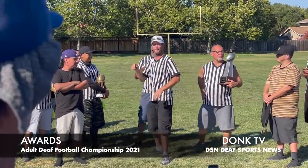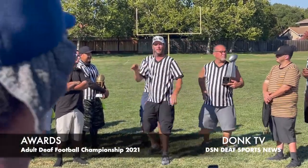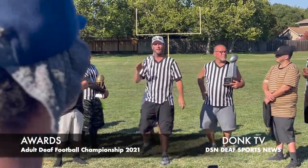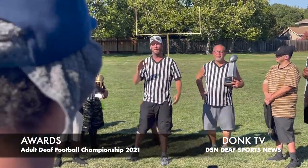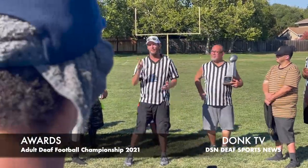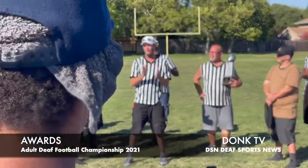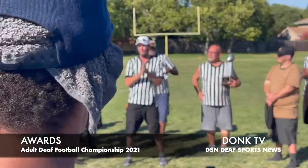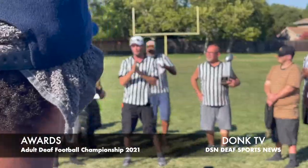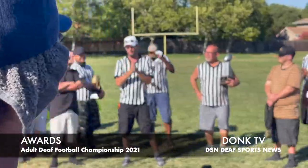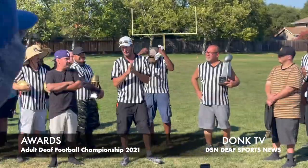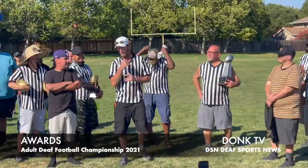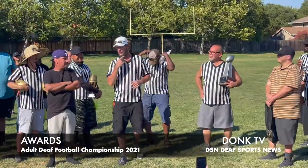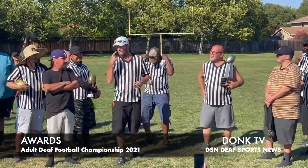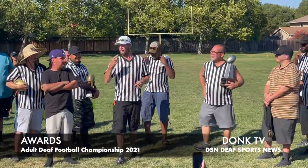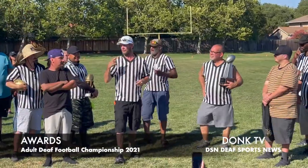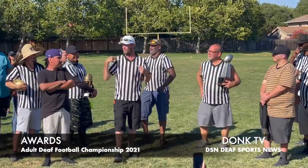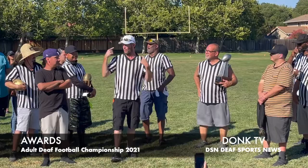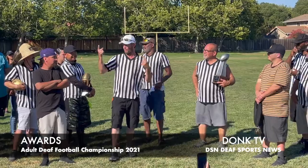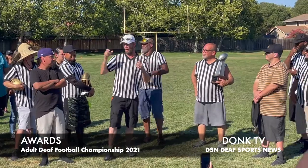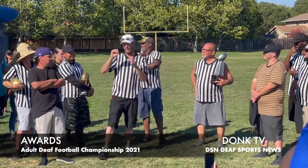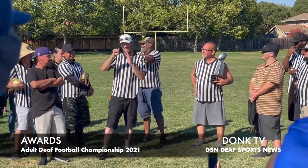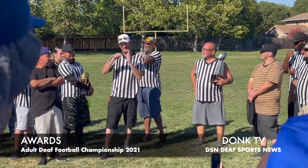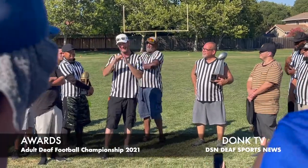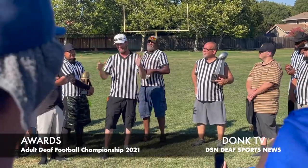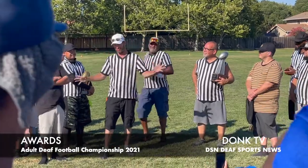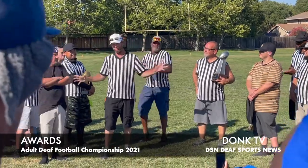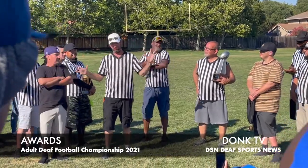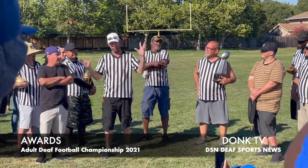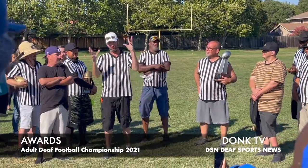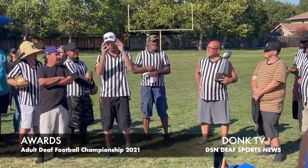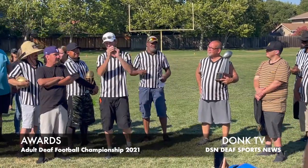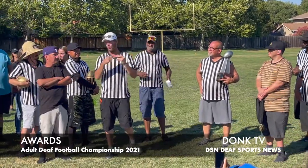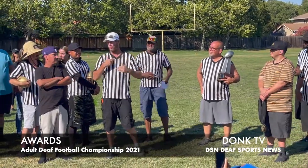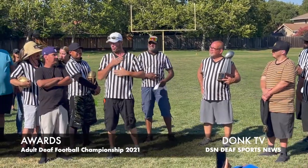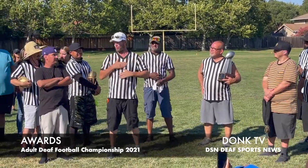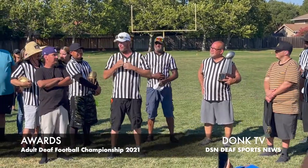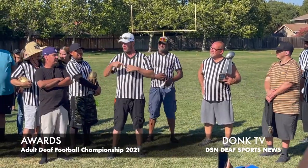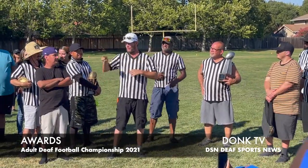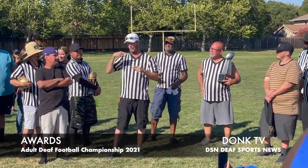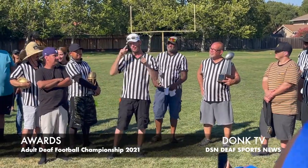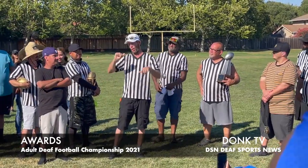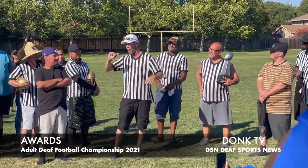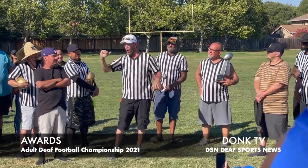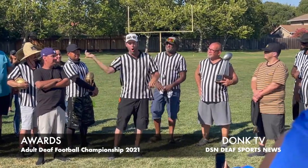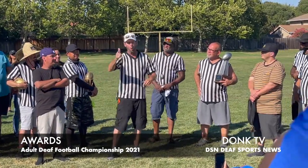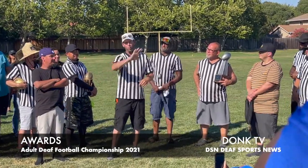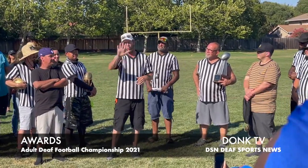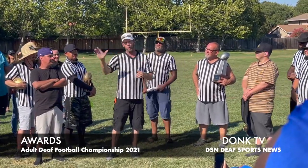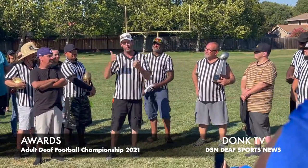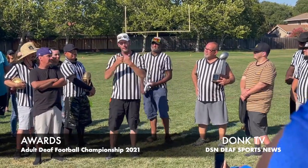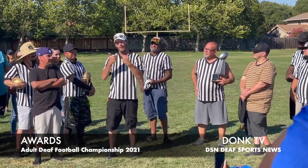Like to say something, so far since season started I've enjoyed coming and Referring most of all the games